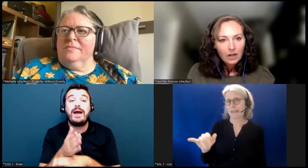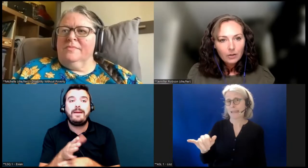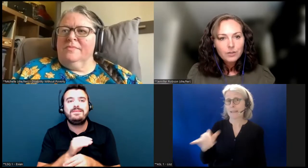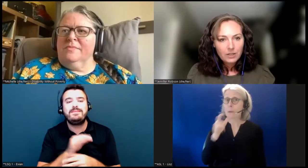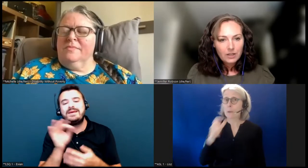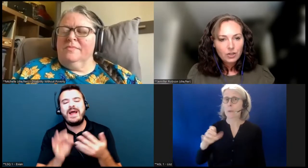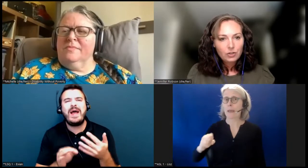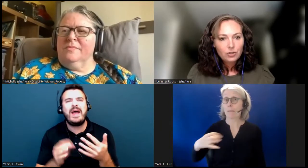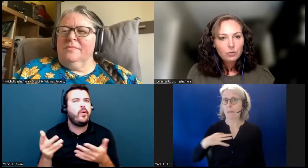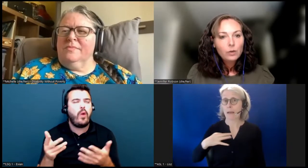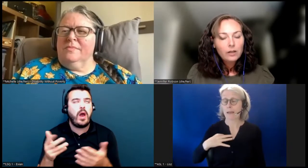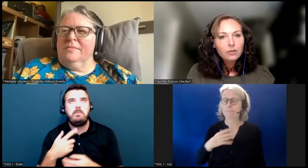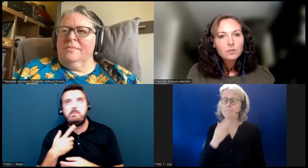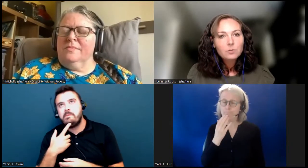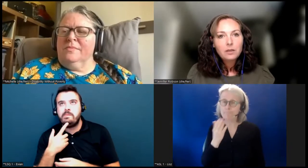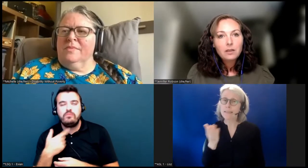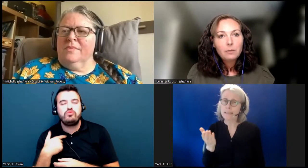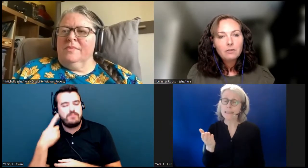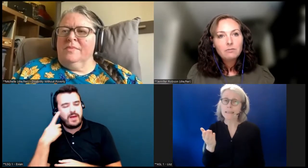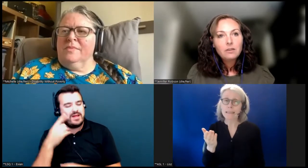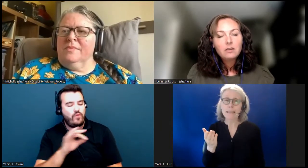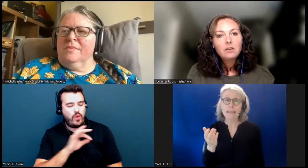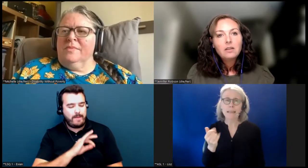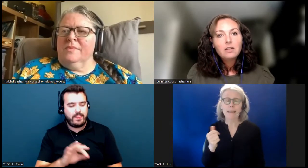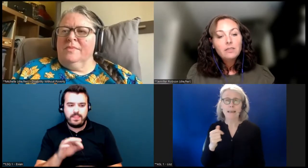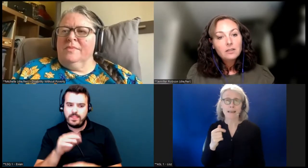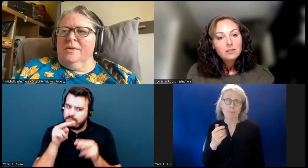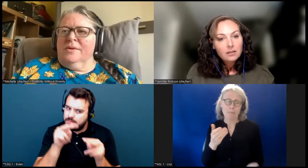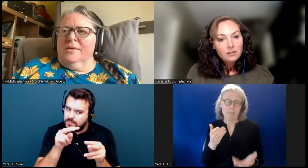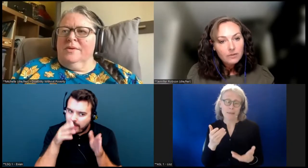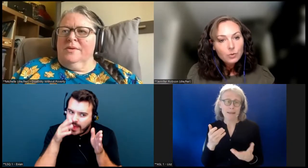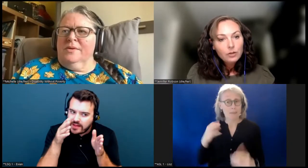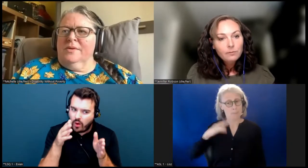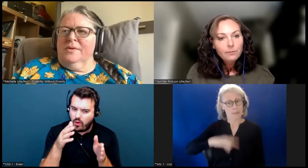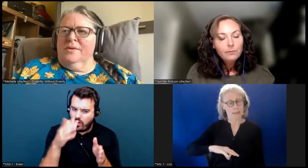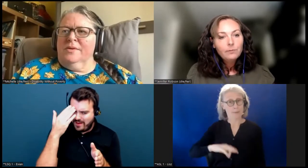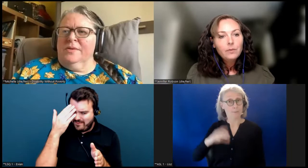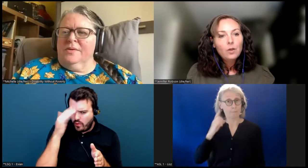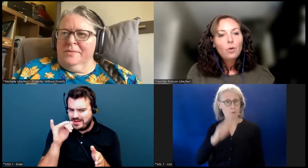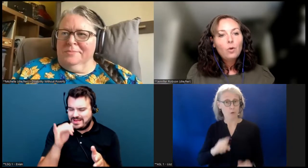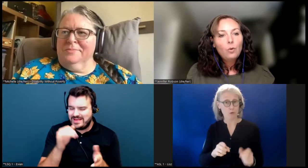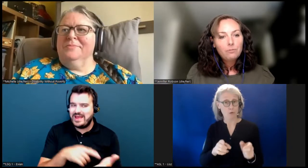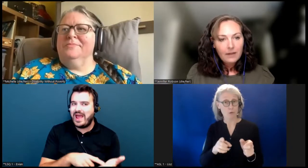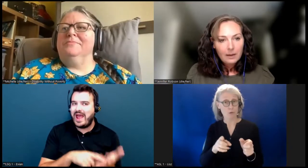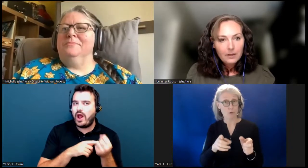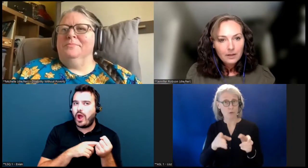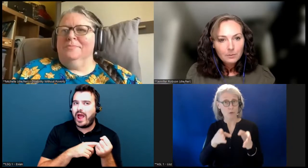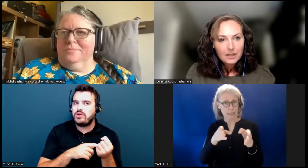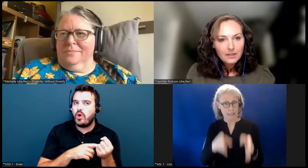CLOSE ATTENTION TO WHETHER THIS WILL BE A BENEFIT THAT IS INDIVIDUAL OR FAMILY INCOME